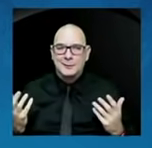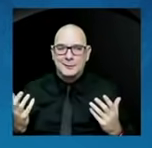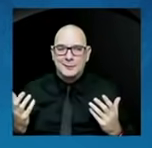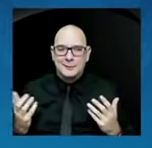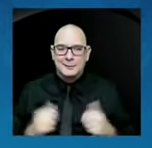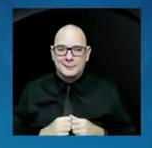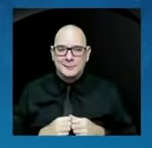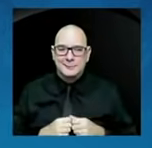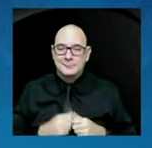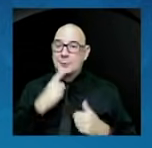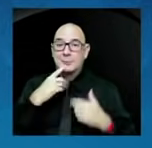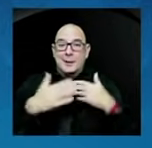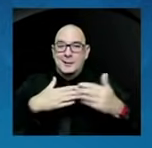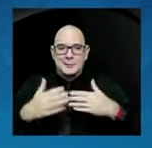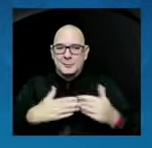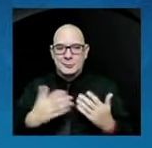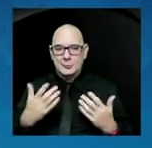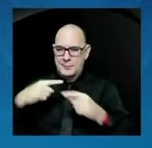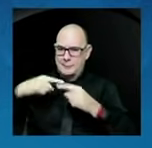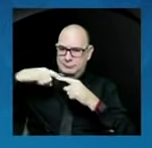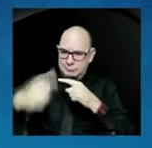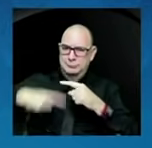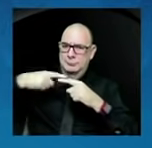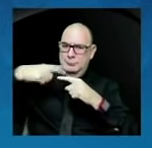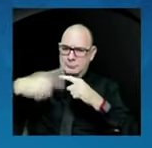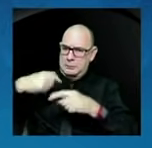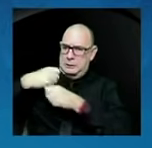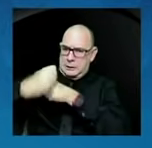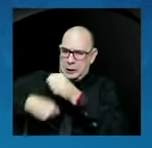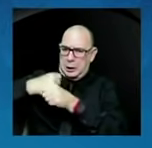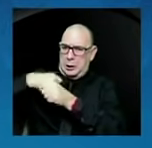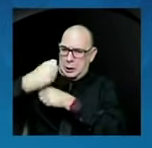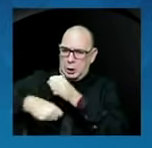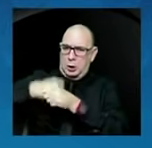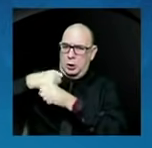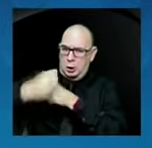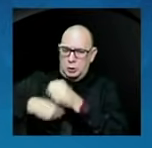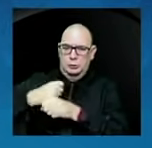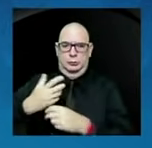WALKED ON THE MOONING, AND EVEN